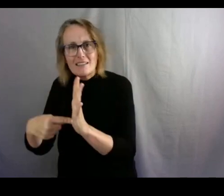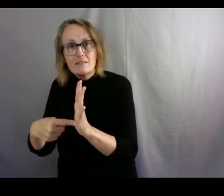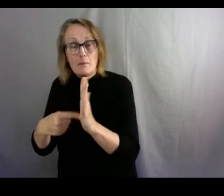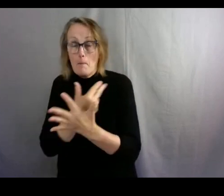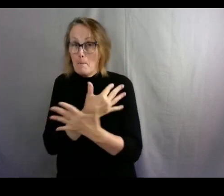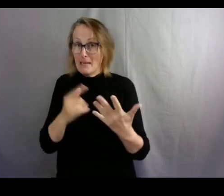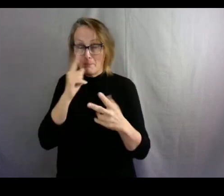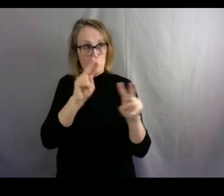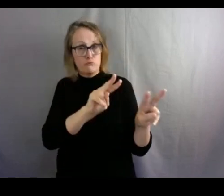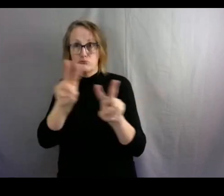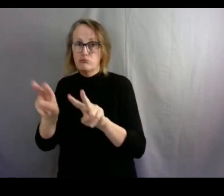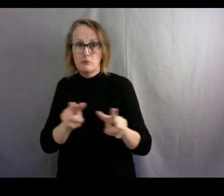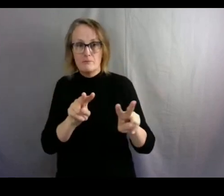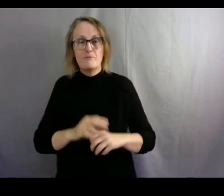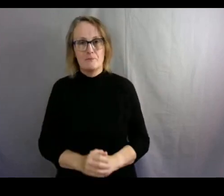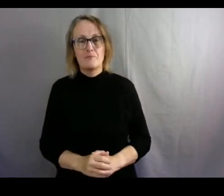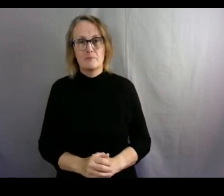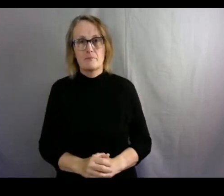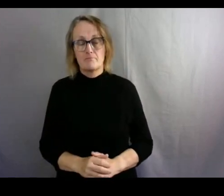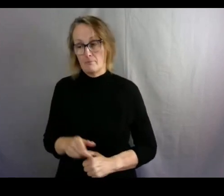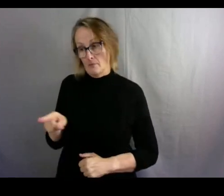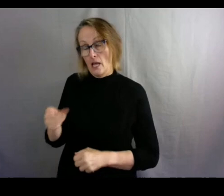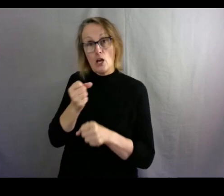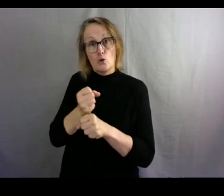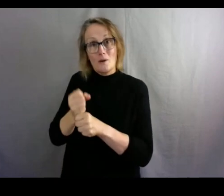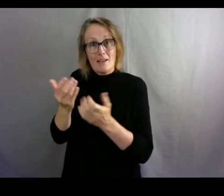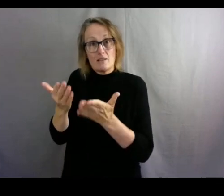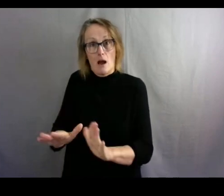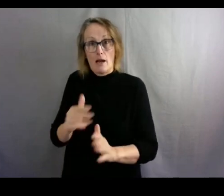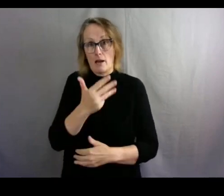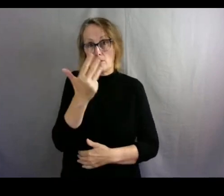When he died in 1903, soon after this important exhibition